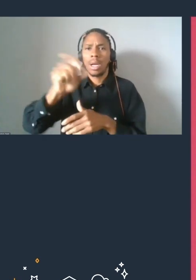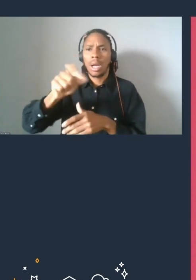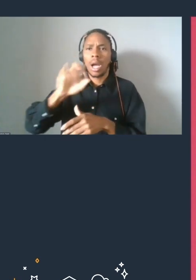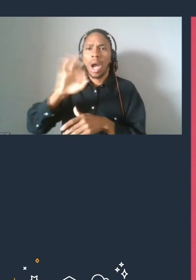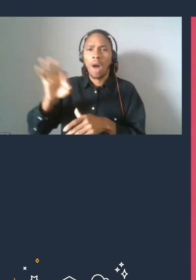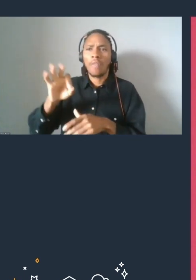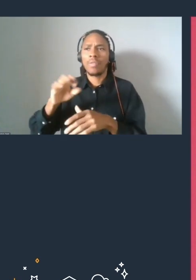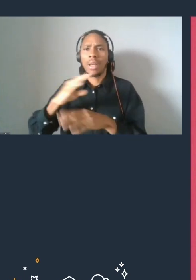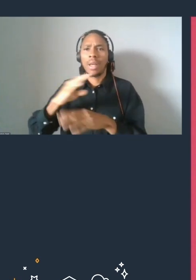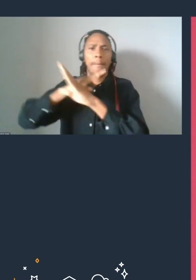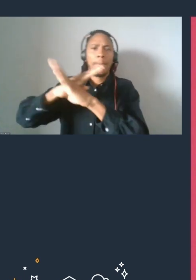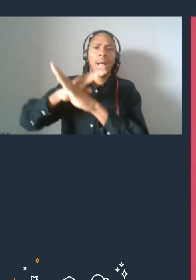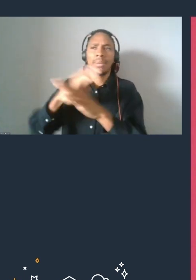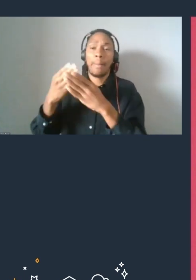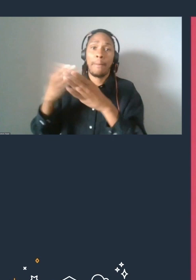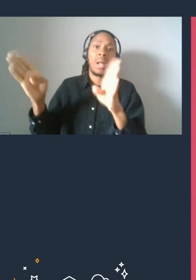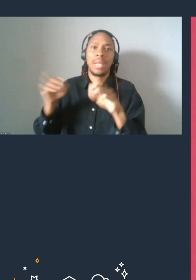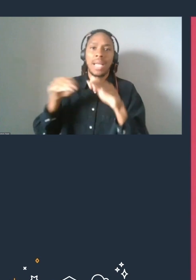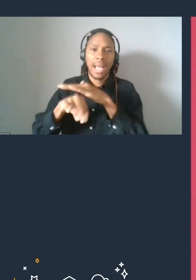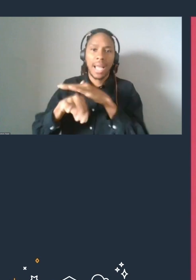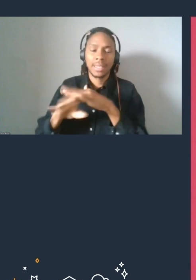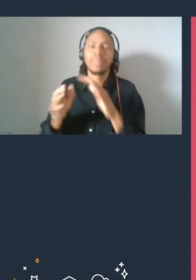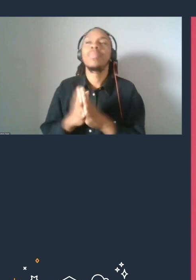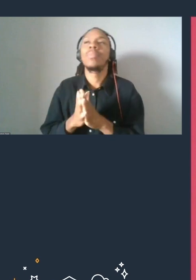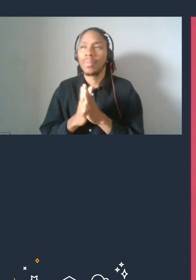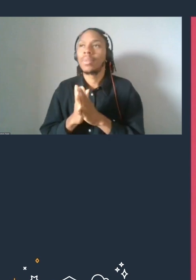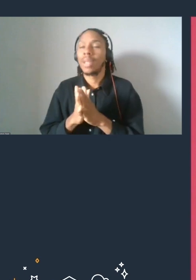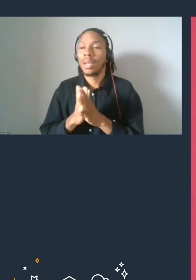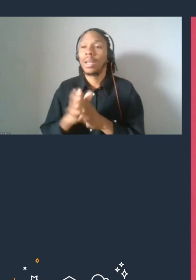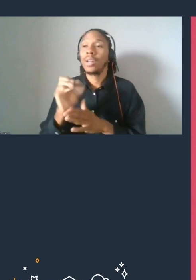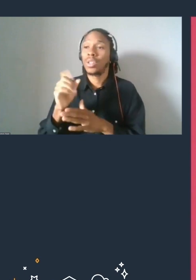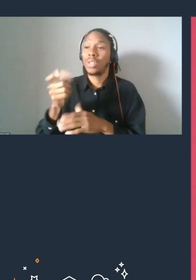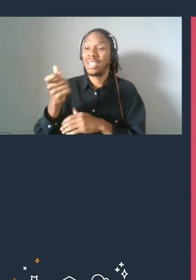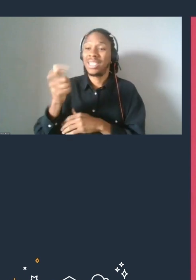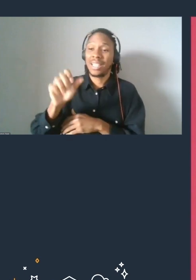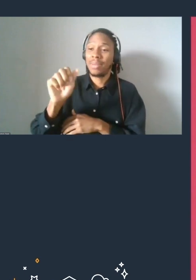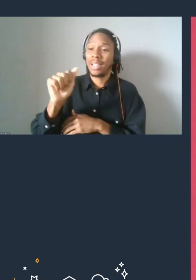So Shakhi, since disabling ACLs is a pretty new feature